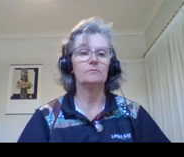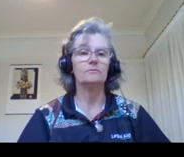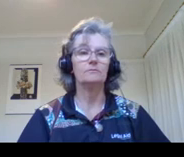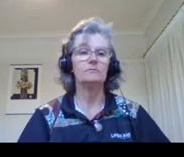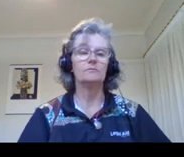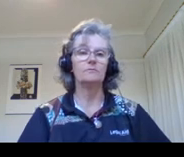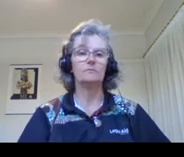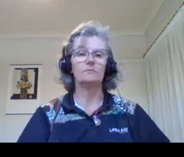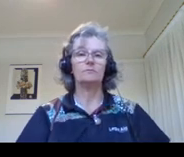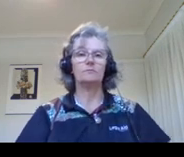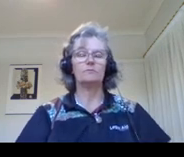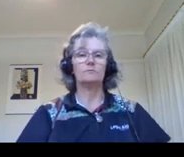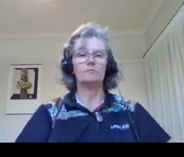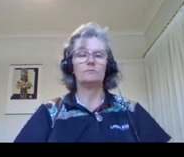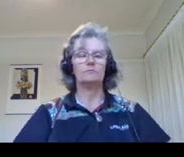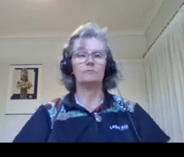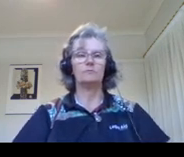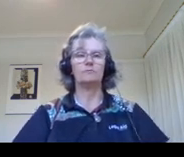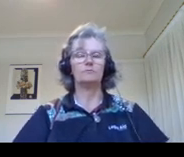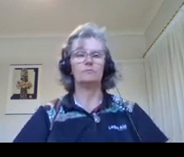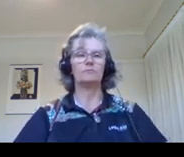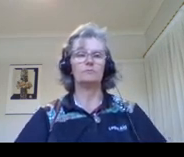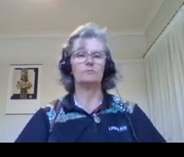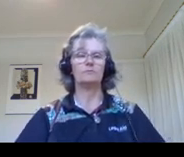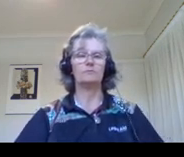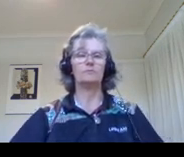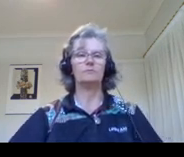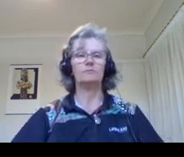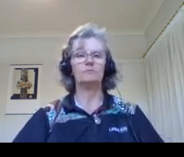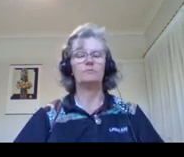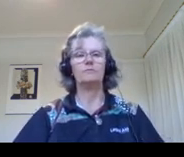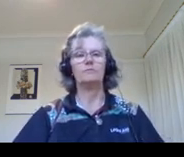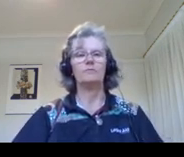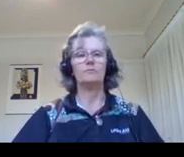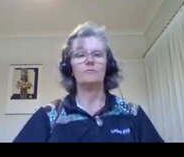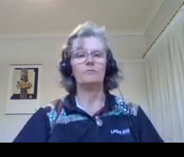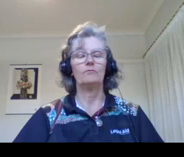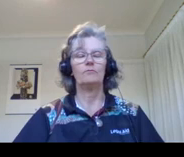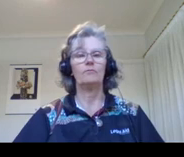I just want to be sure that this is a genuine call ask where they're calling from so they